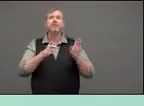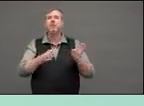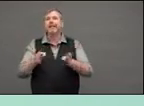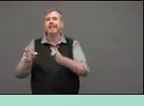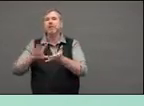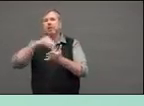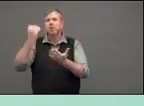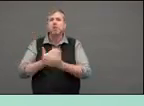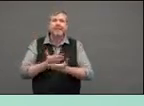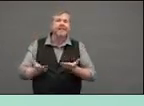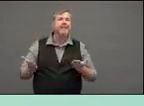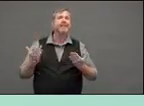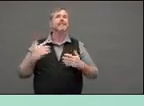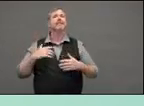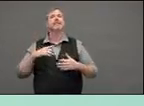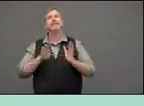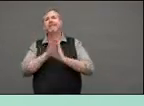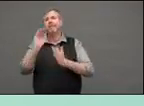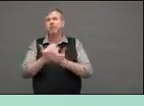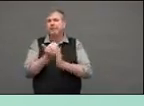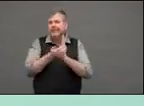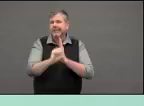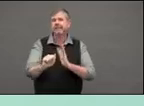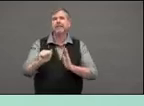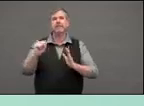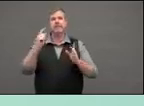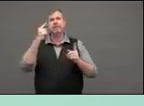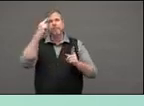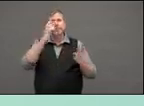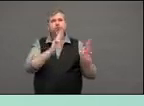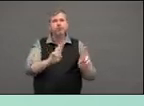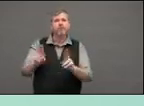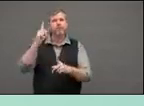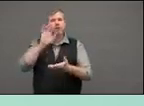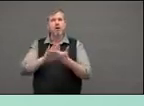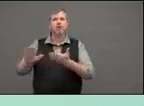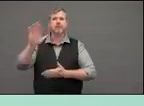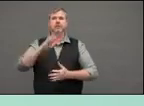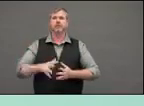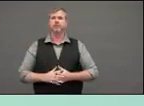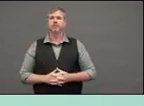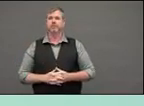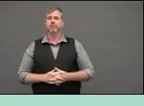and as for hanging out with friends i know i can't do that